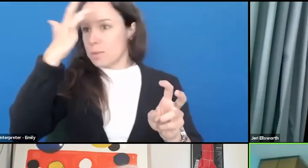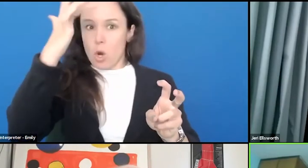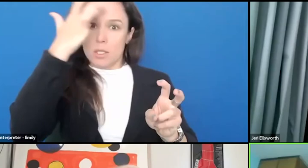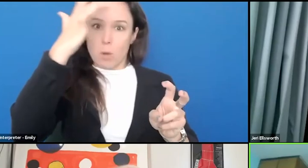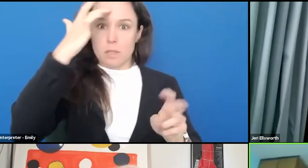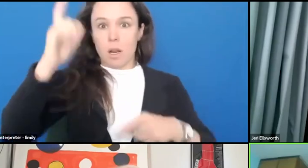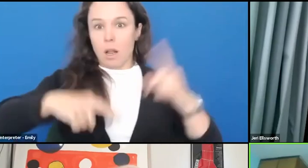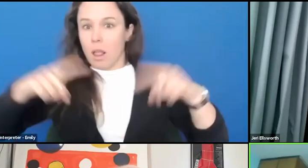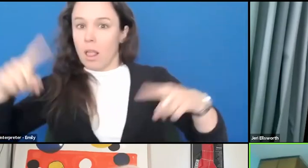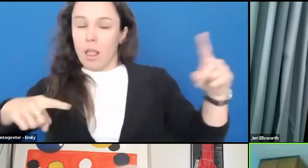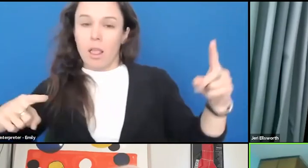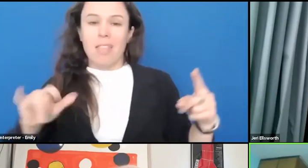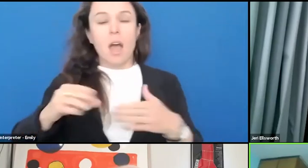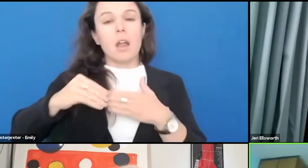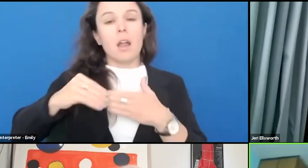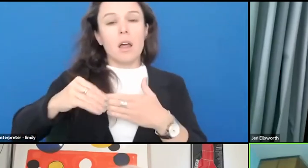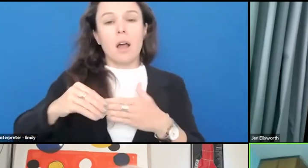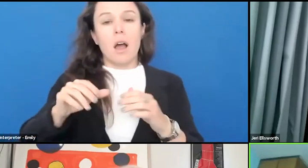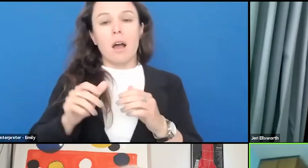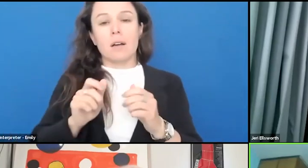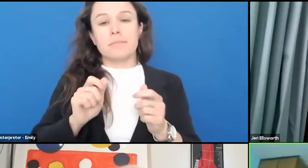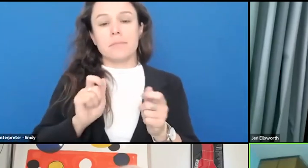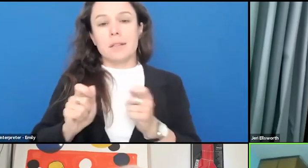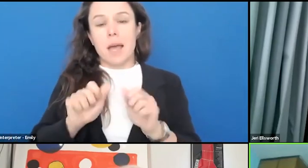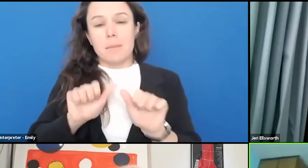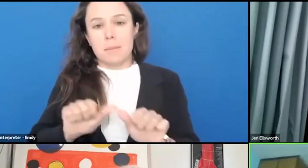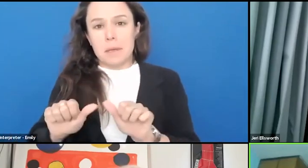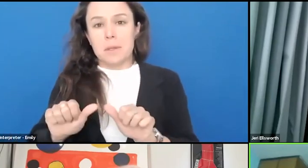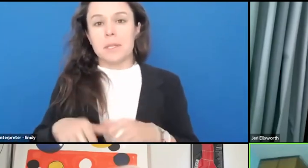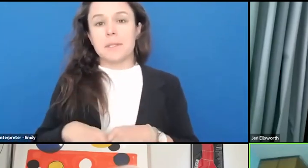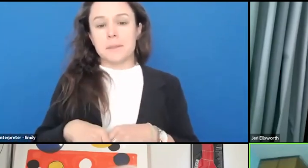about and where this flexibility and adaptability will be, will take us.